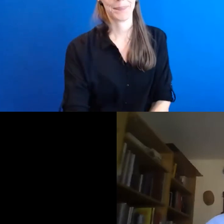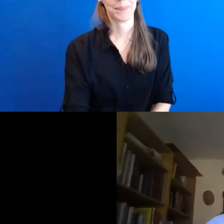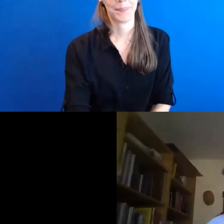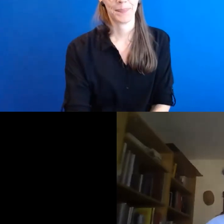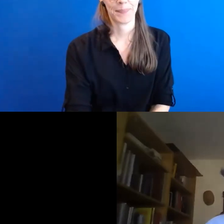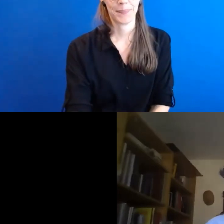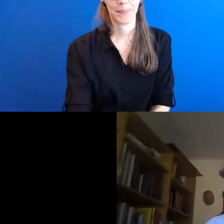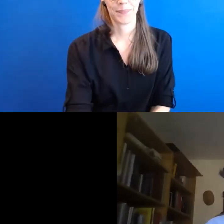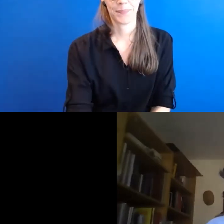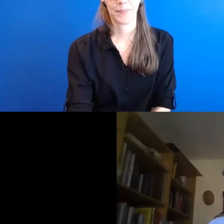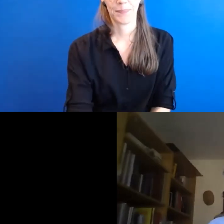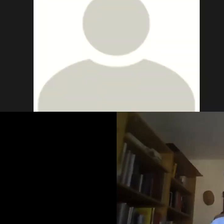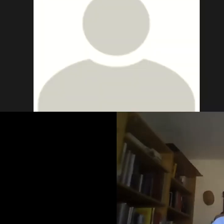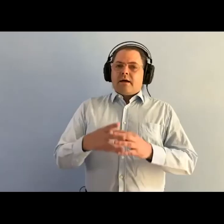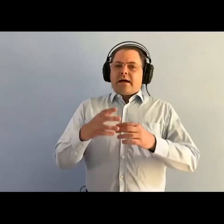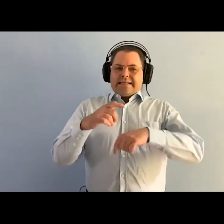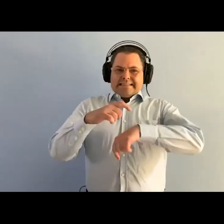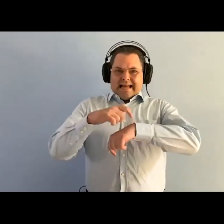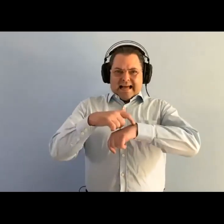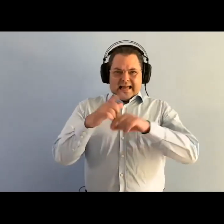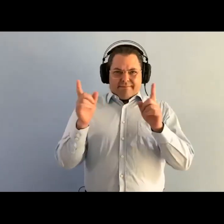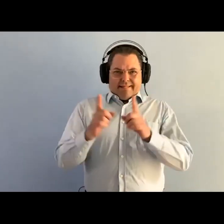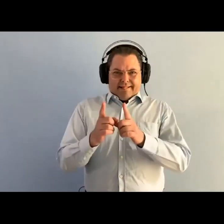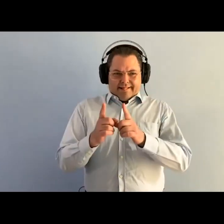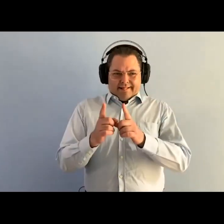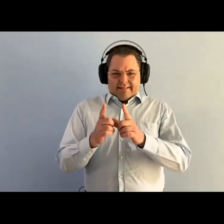currently developing. I'm findful of the time. We don't have a lot more